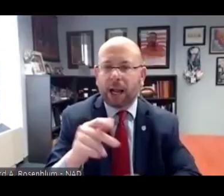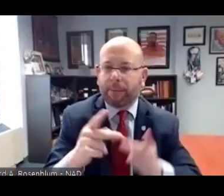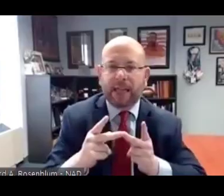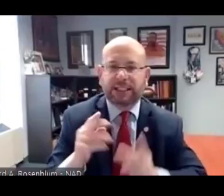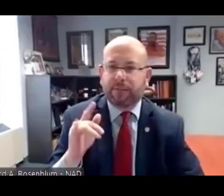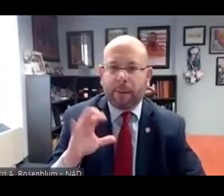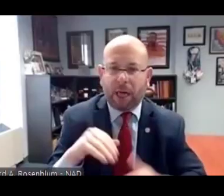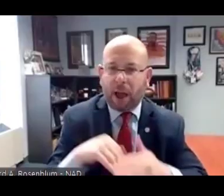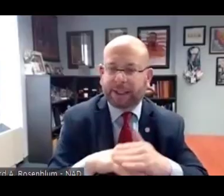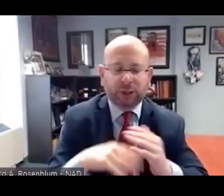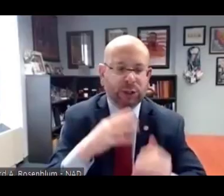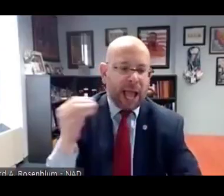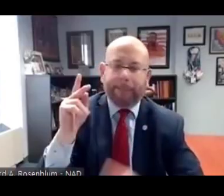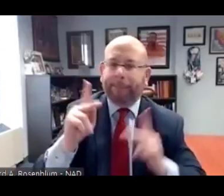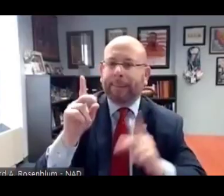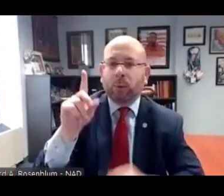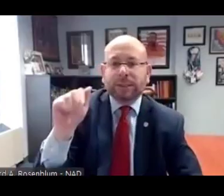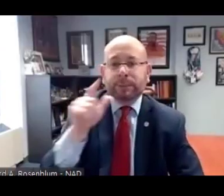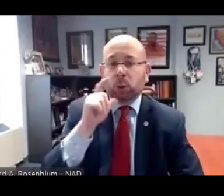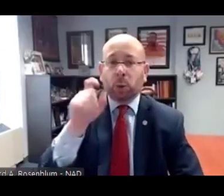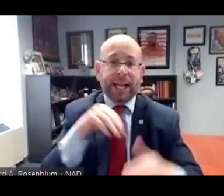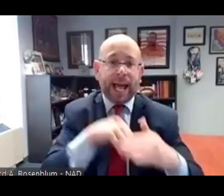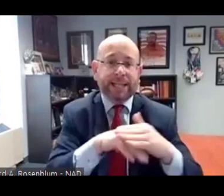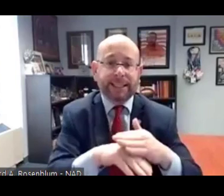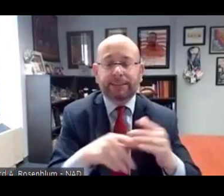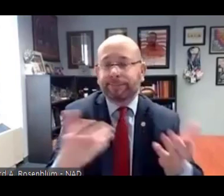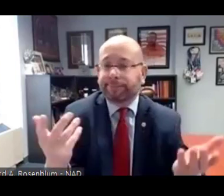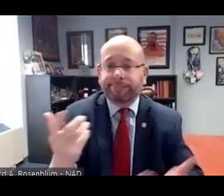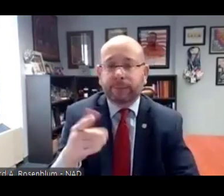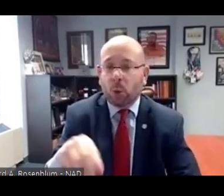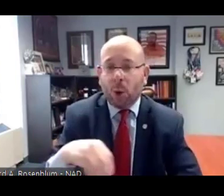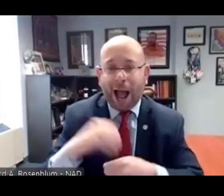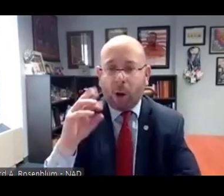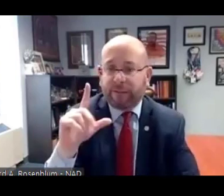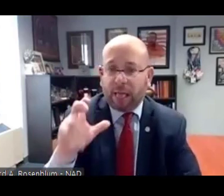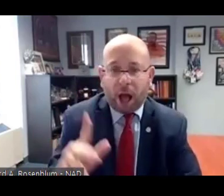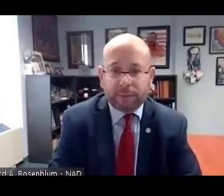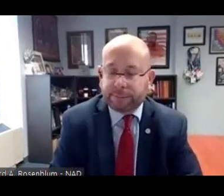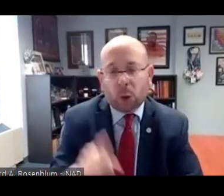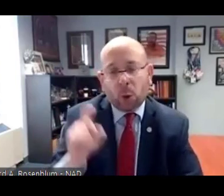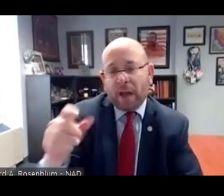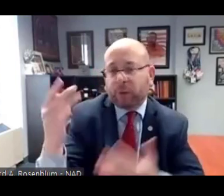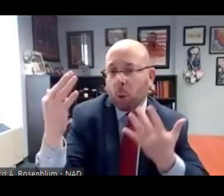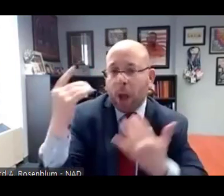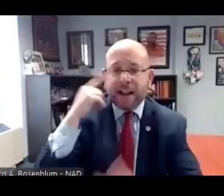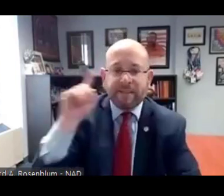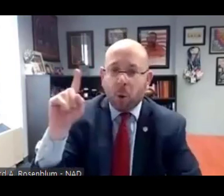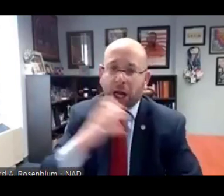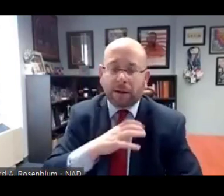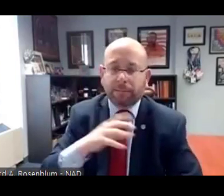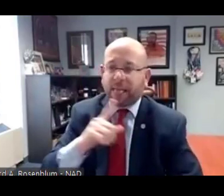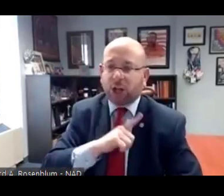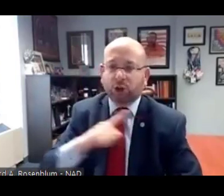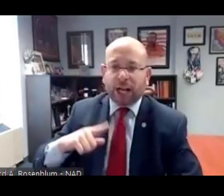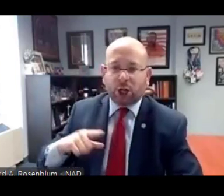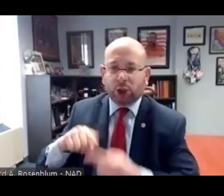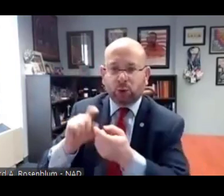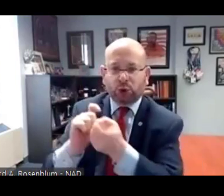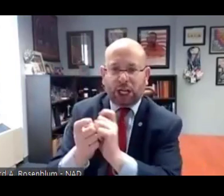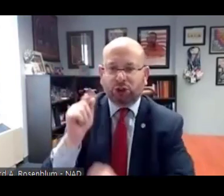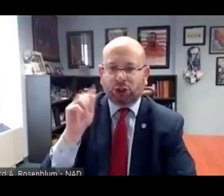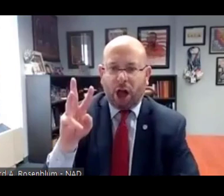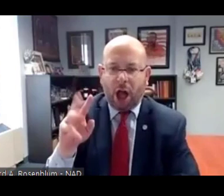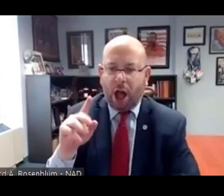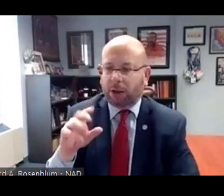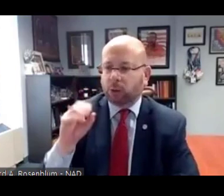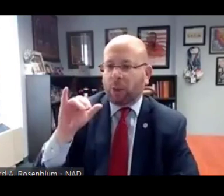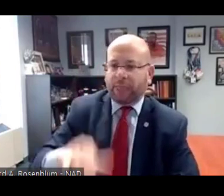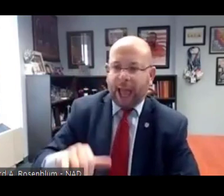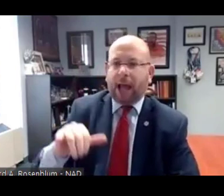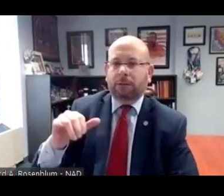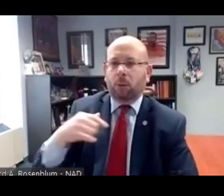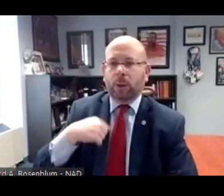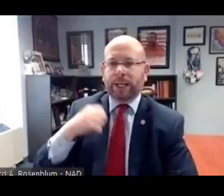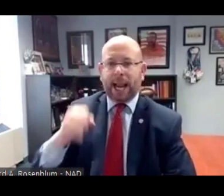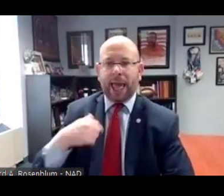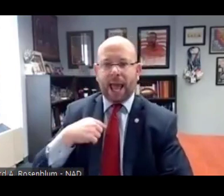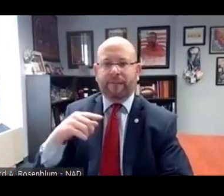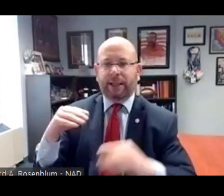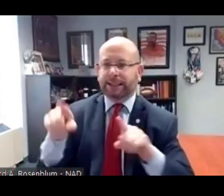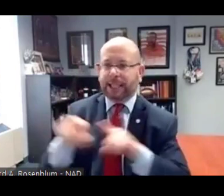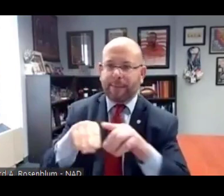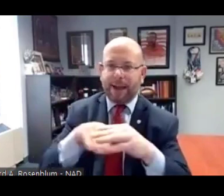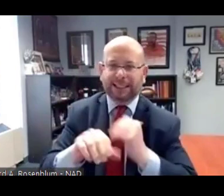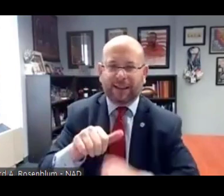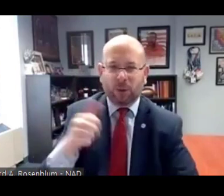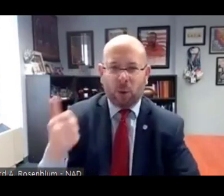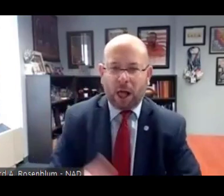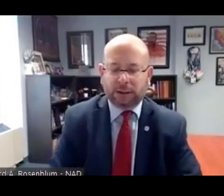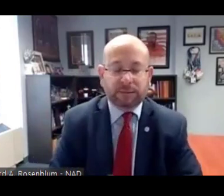So the NFB is correct. This is a place of public accommodation.